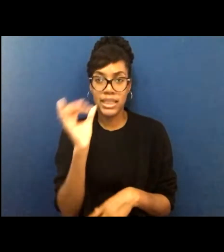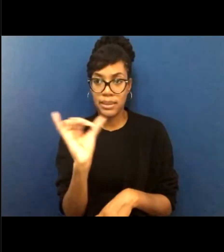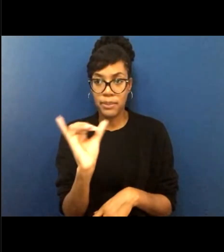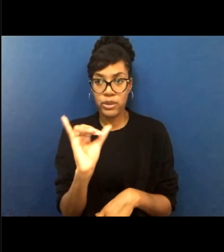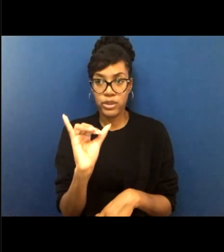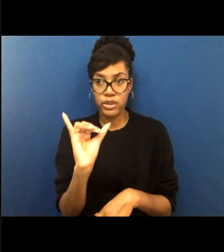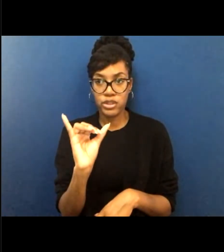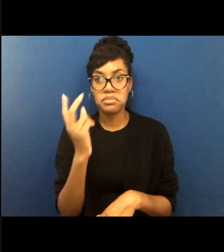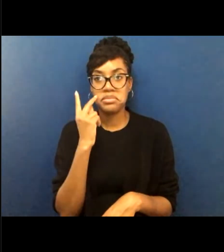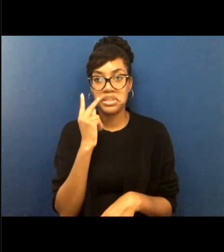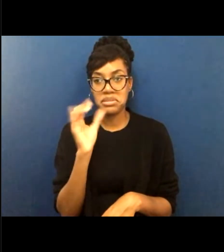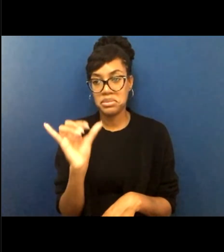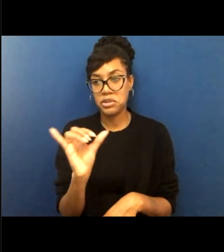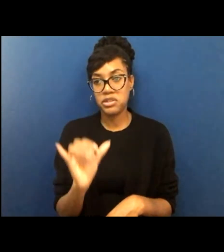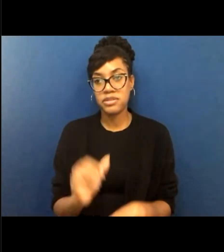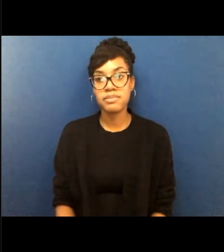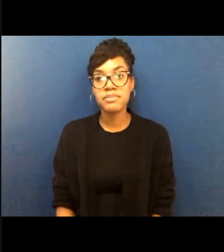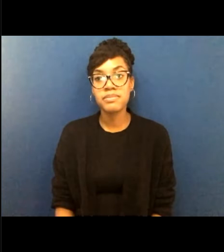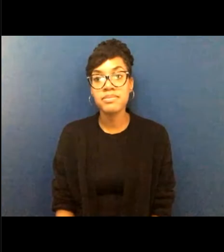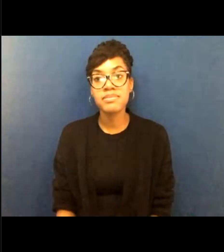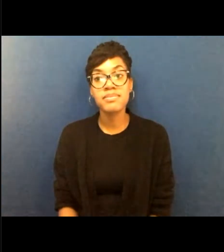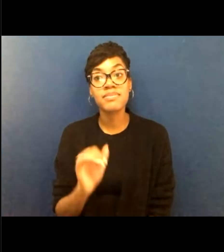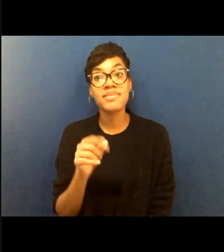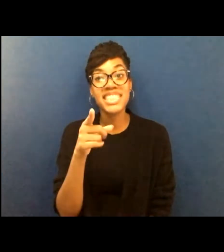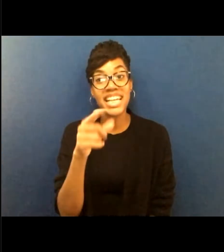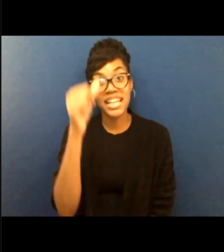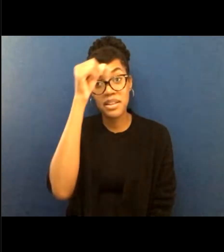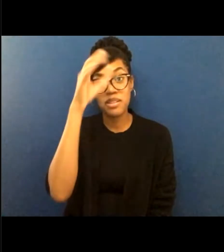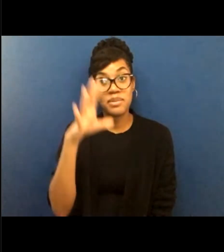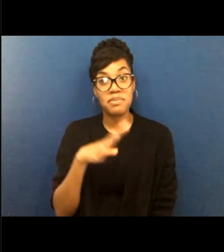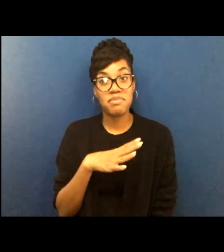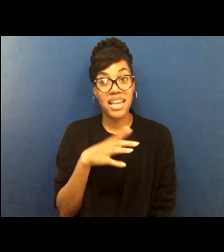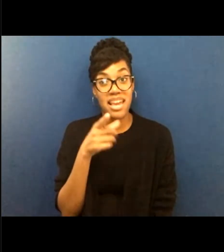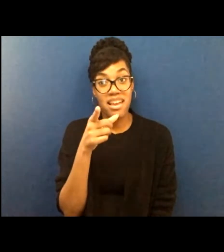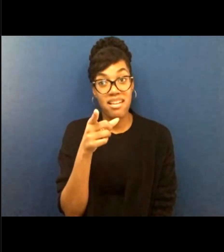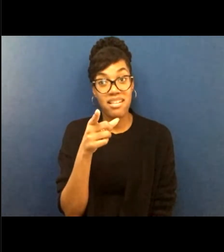As you can see, this one is a male. And one of the easy ways we can tell